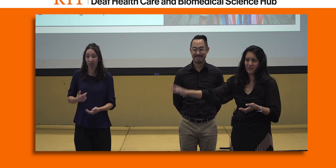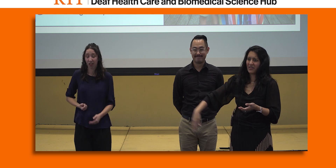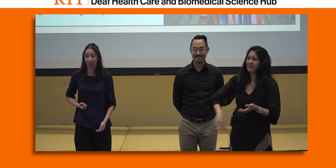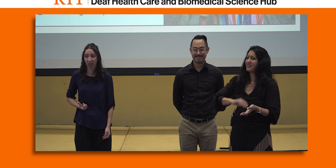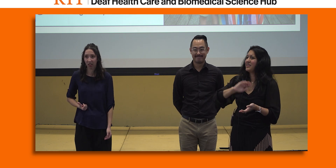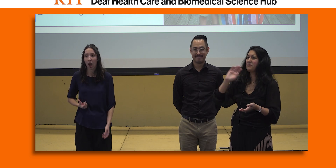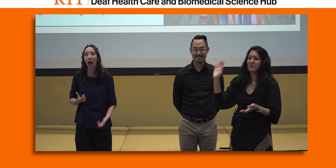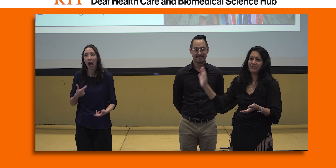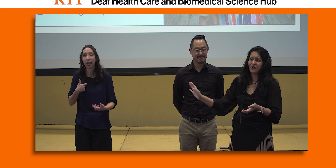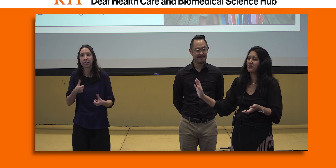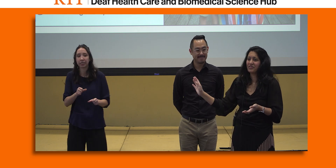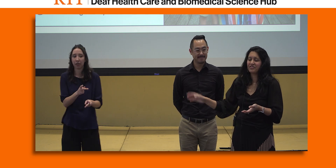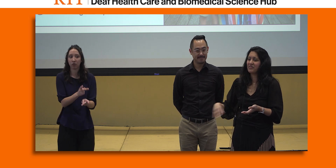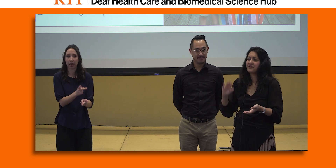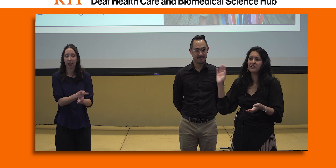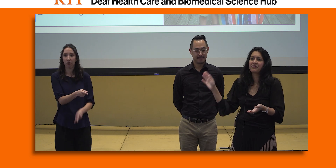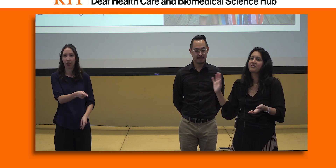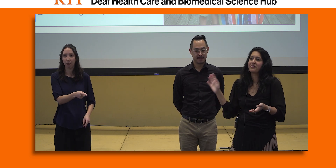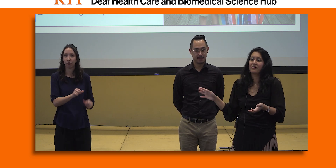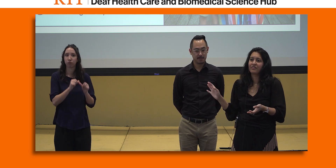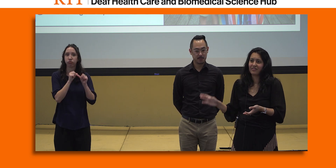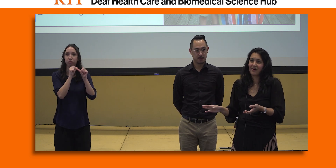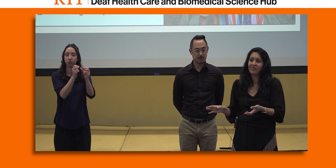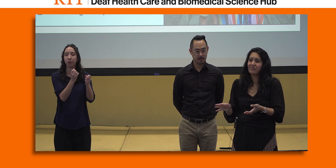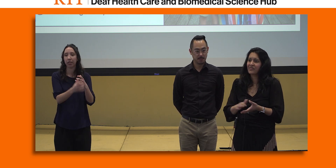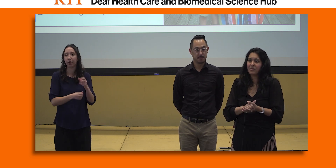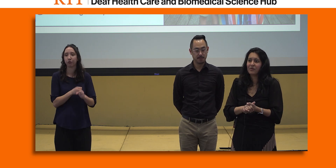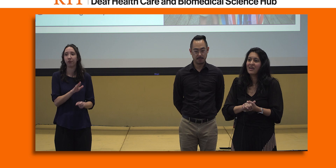and keep their liver in good shape for years and years to come.